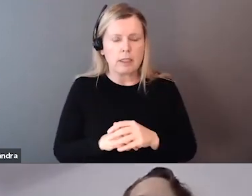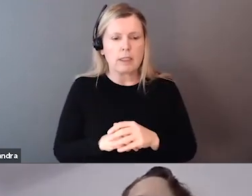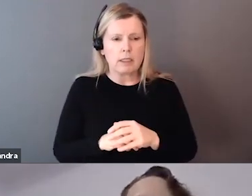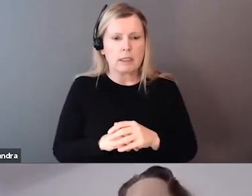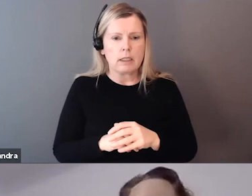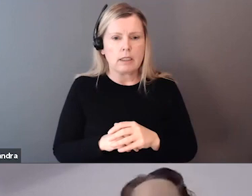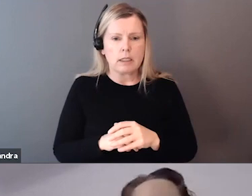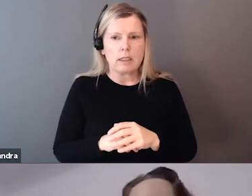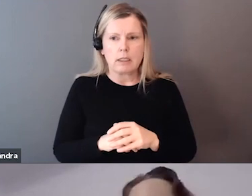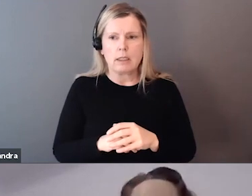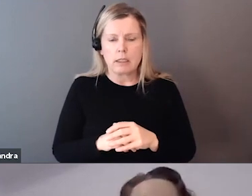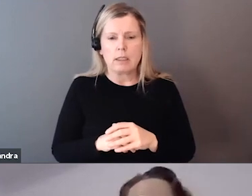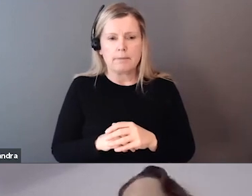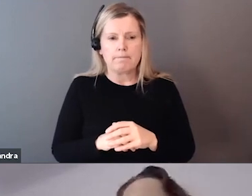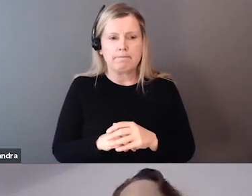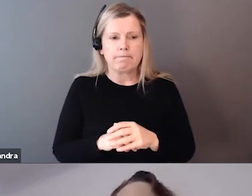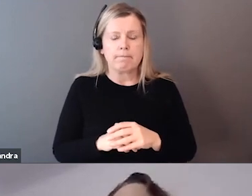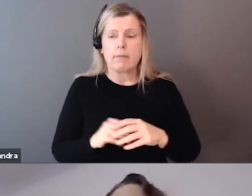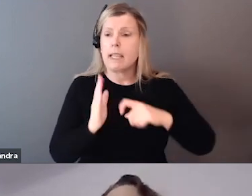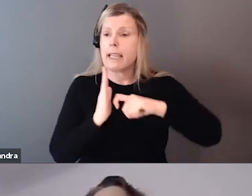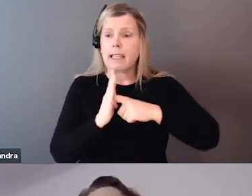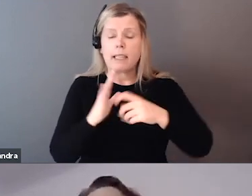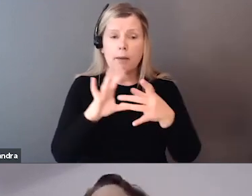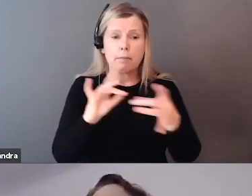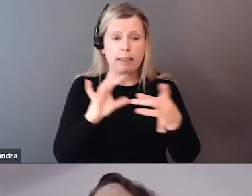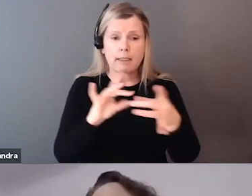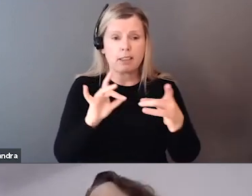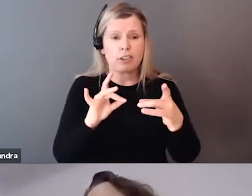work and claims and our key messages is, if we can boil it down to one sentence, is to listen